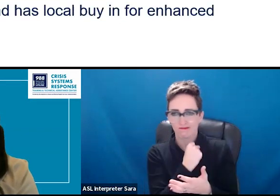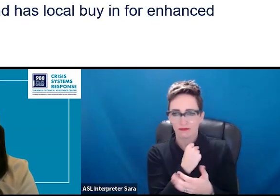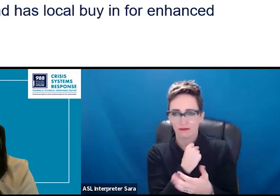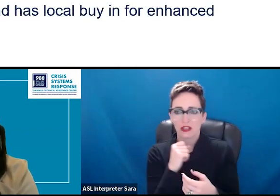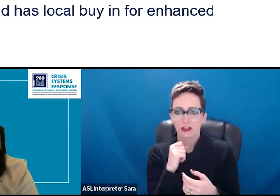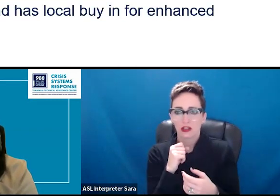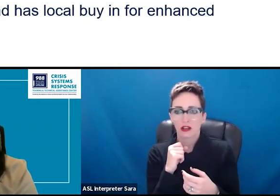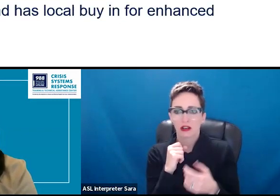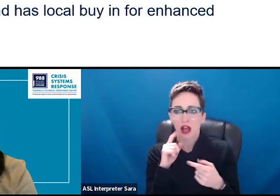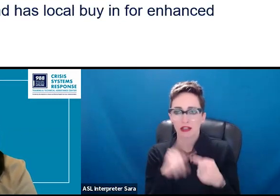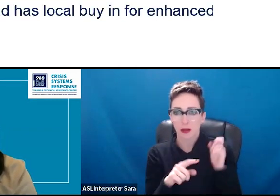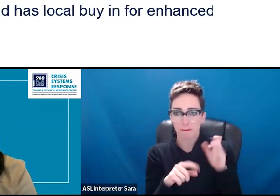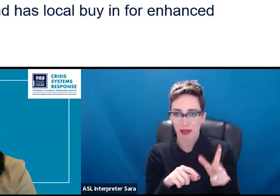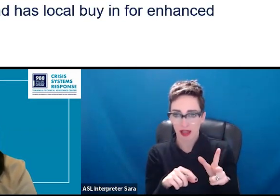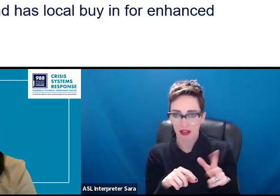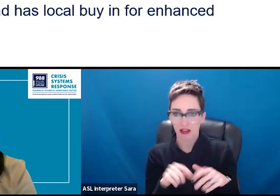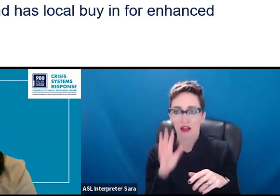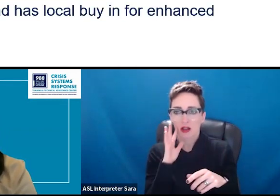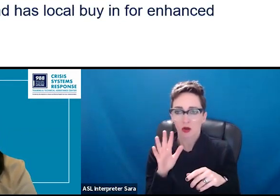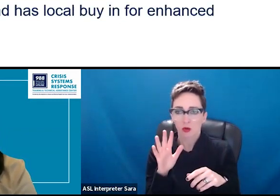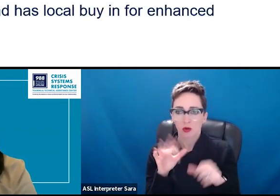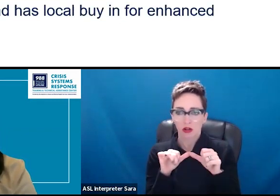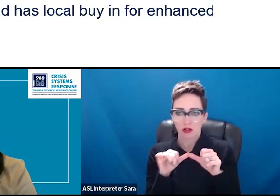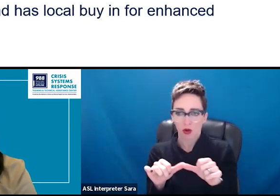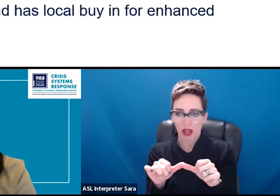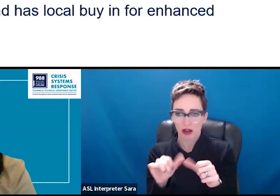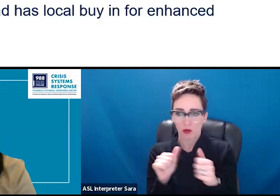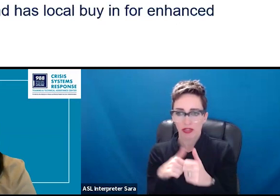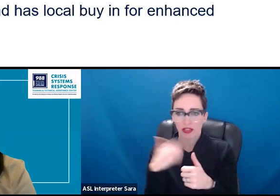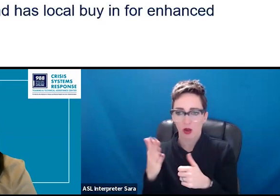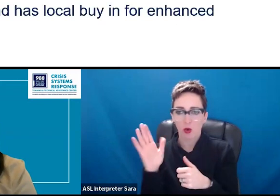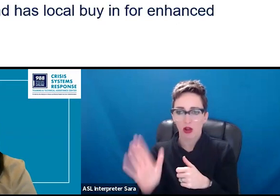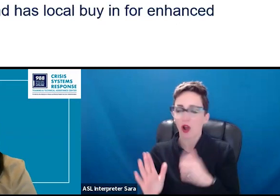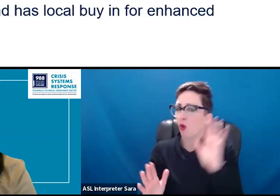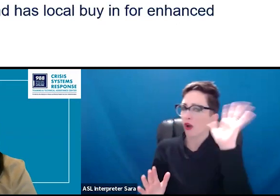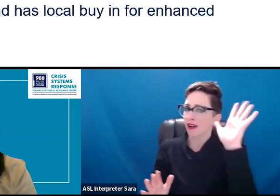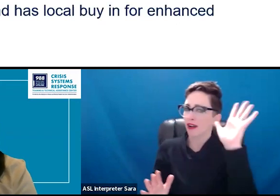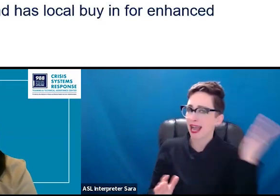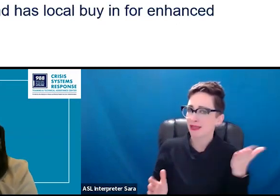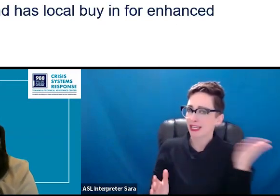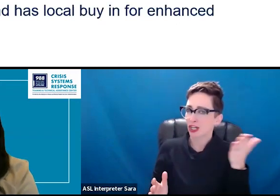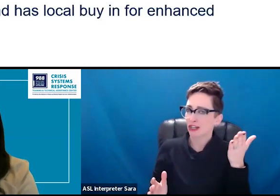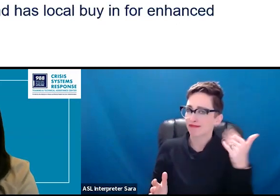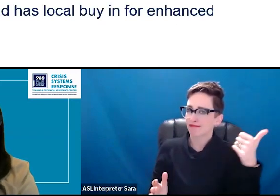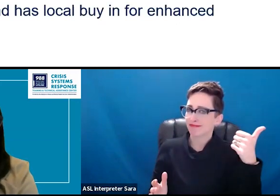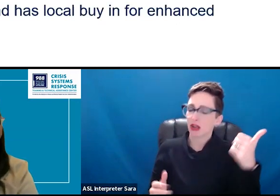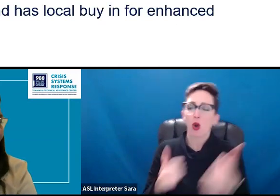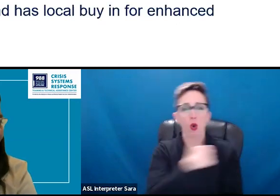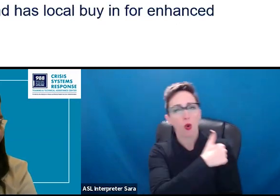is to go ahead and go with our next speaker. I made it. I'm back. you made it back. Okay. Thank you.